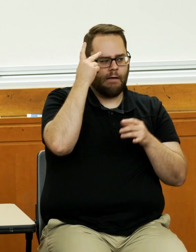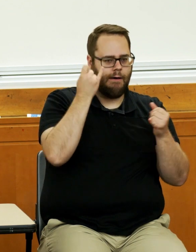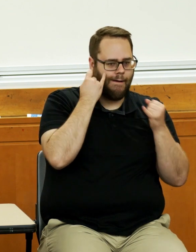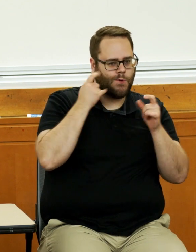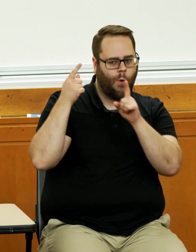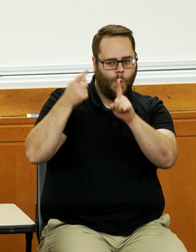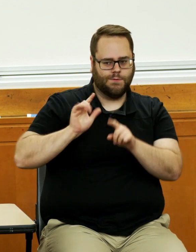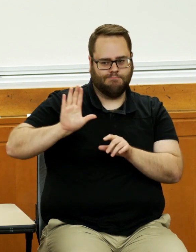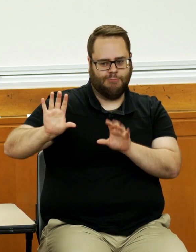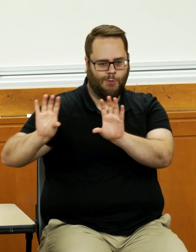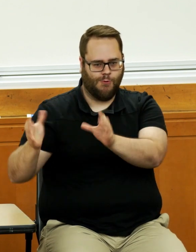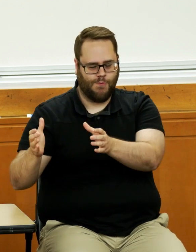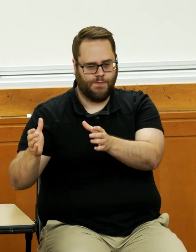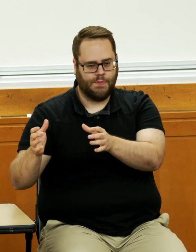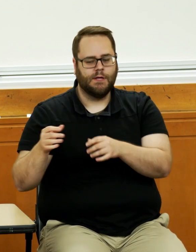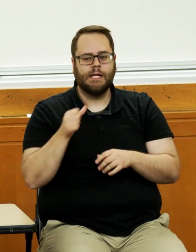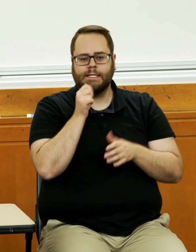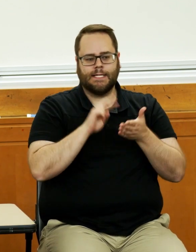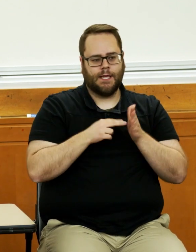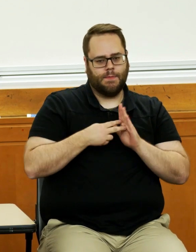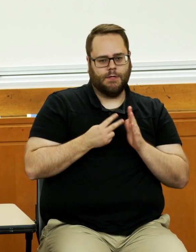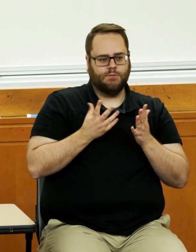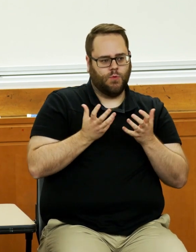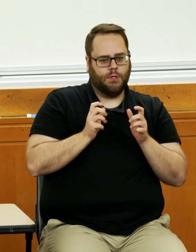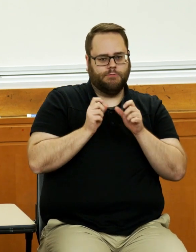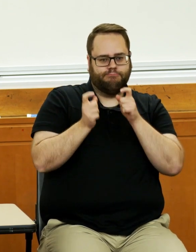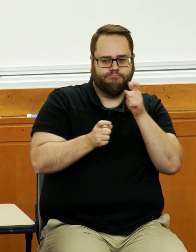that group. It does not mean that you desire to contribute to the collective liberation of that